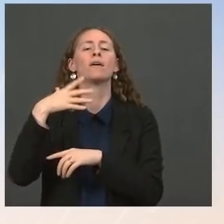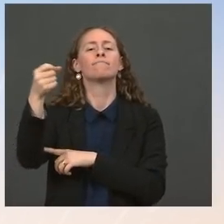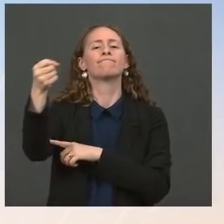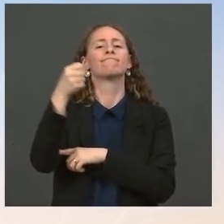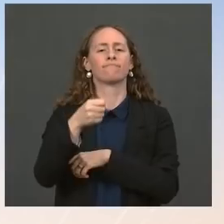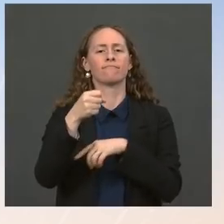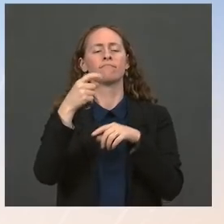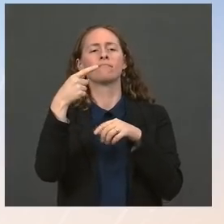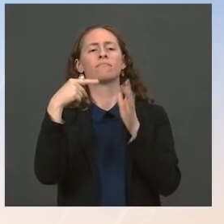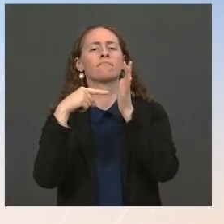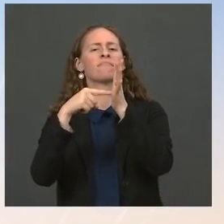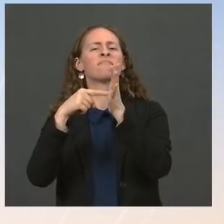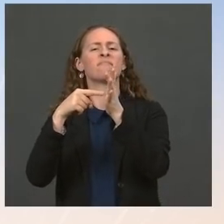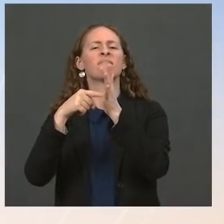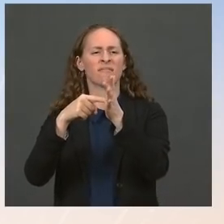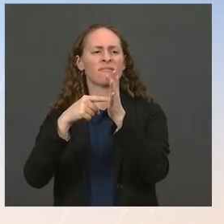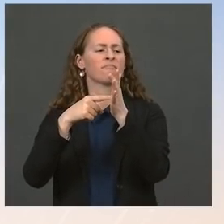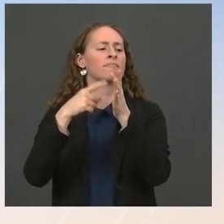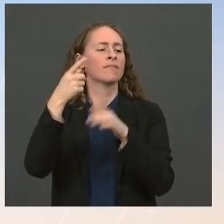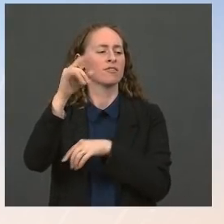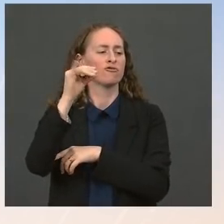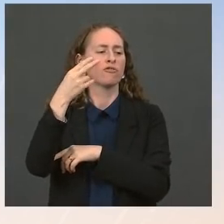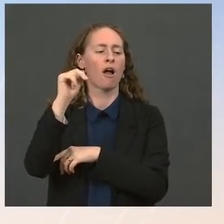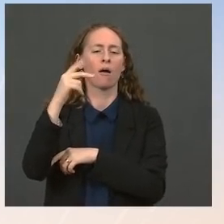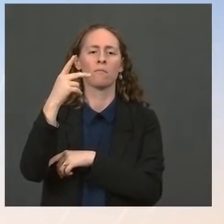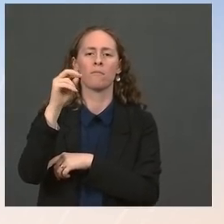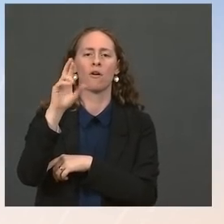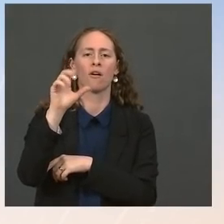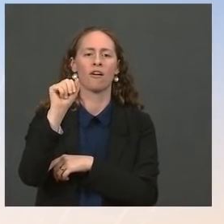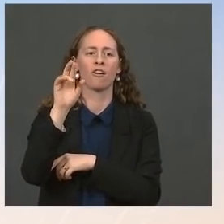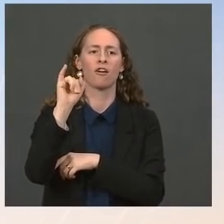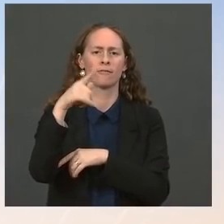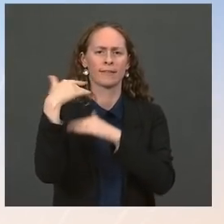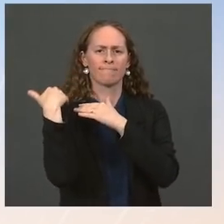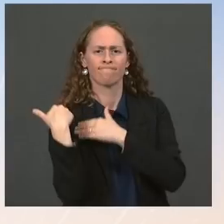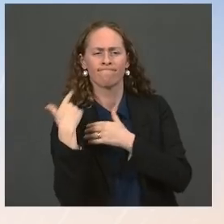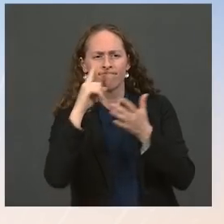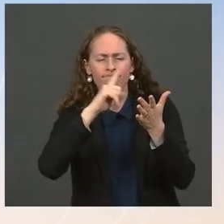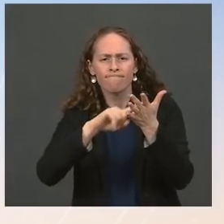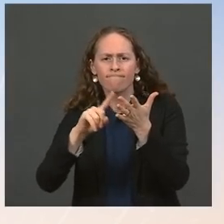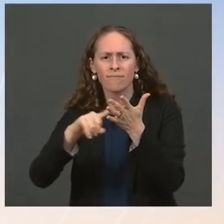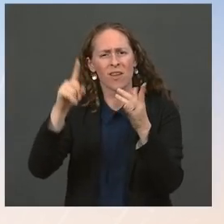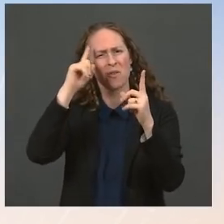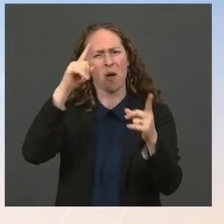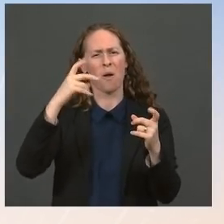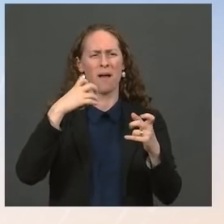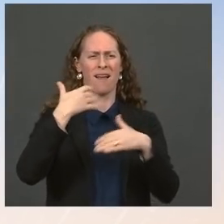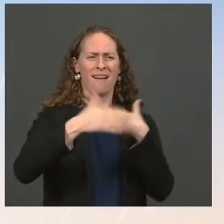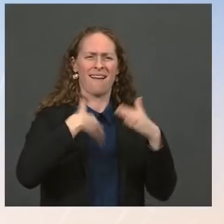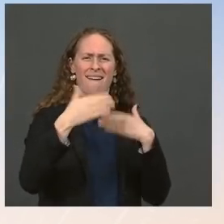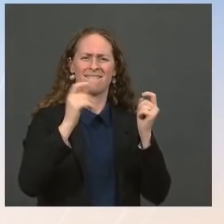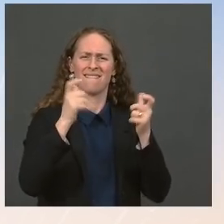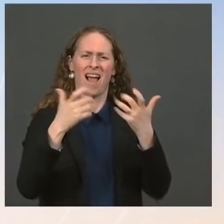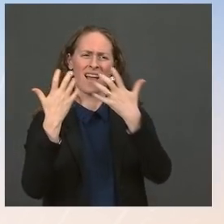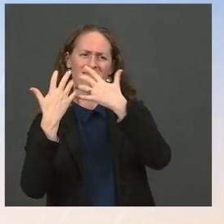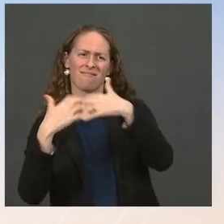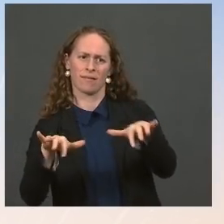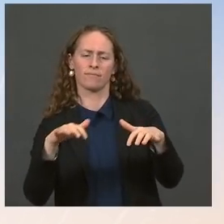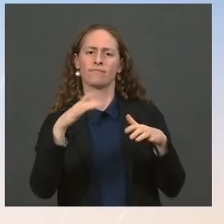took another important step in coming together today to speed up the shipment of goods throughout the country by moving towards 24/7 operations.